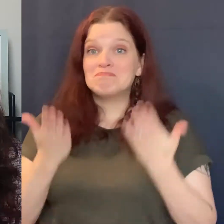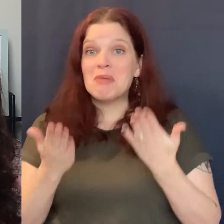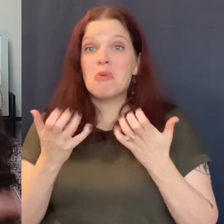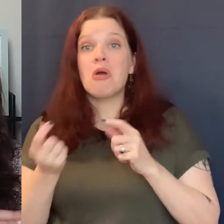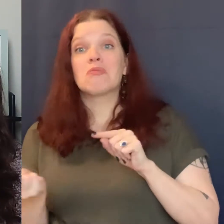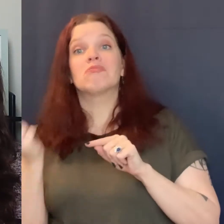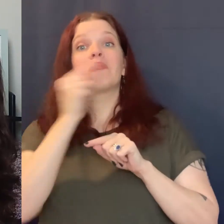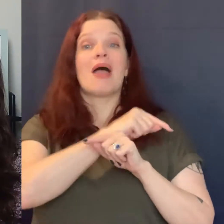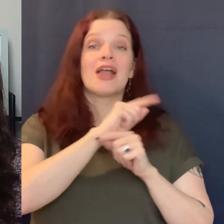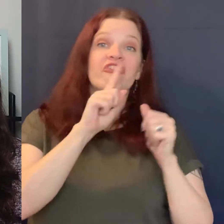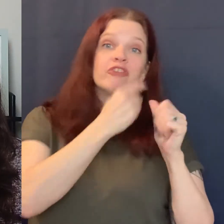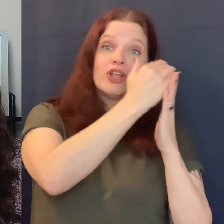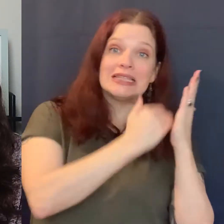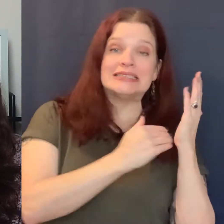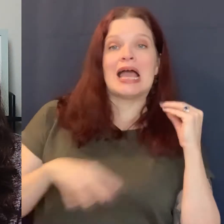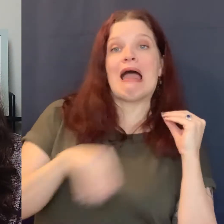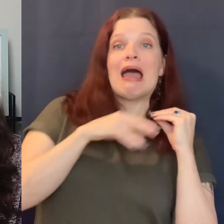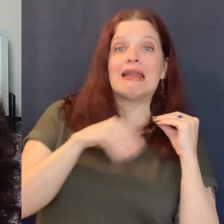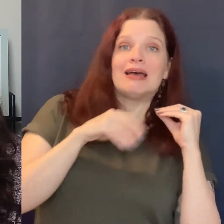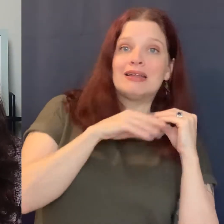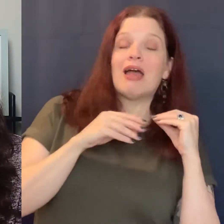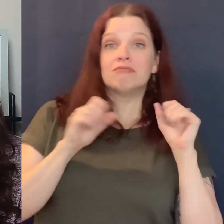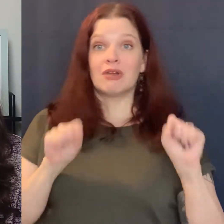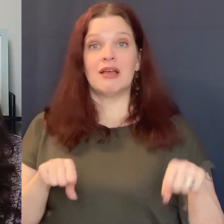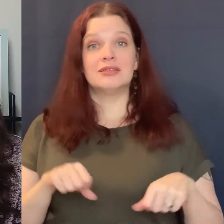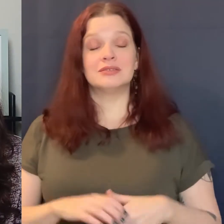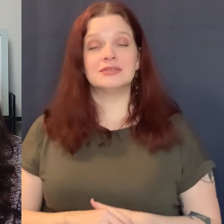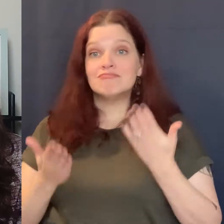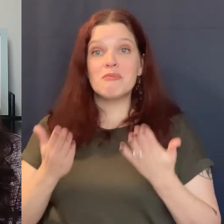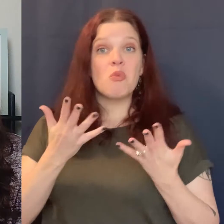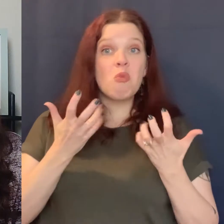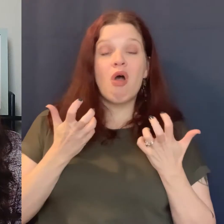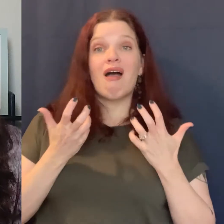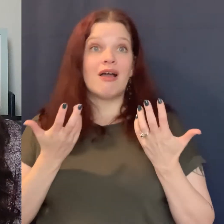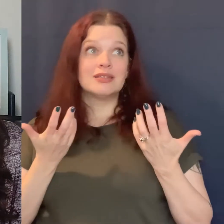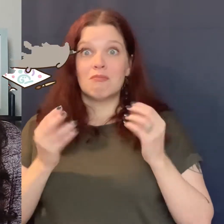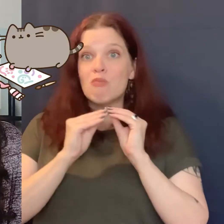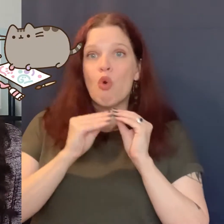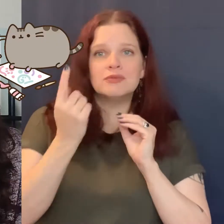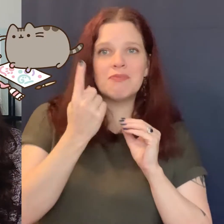You may want to go back to the original list and add some more that aren't here in your top ten. Maybe you want to be a little bit more creative and